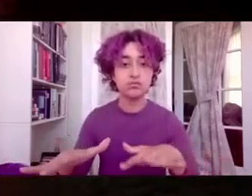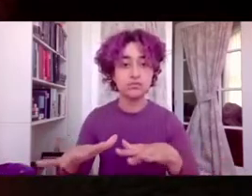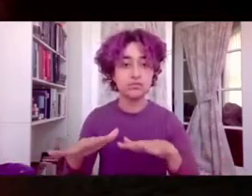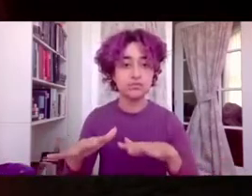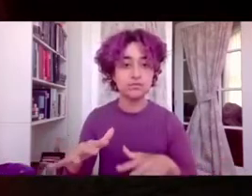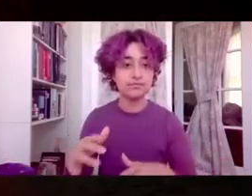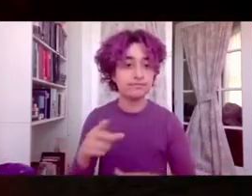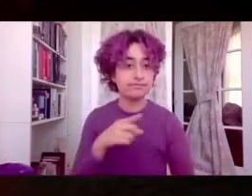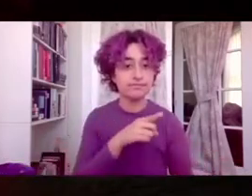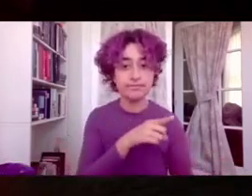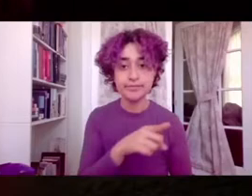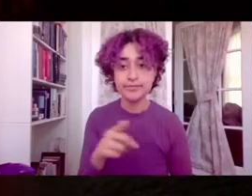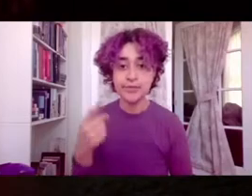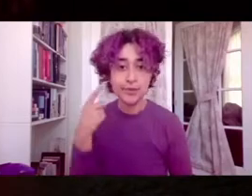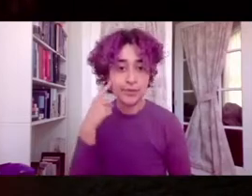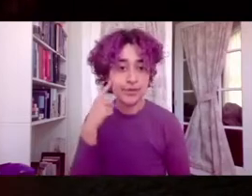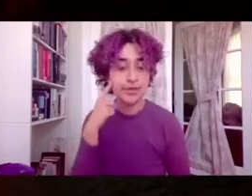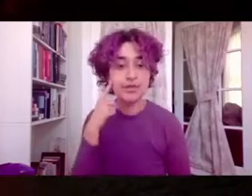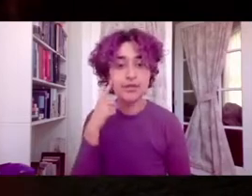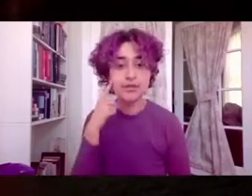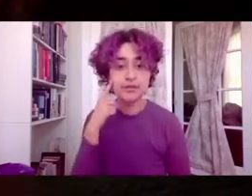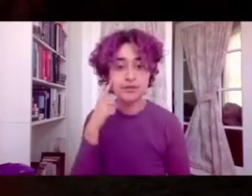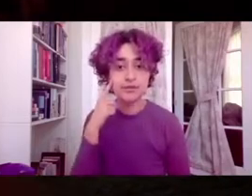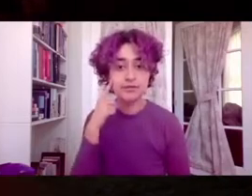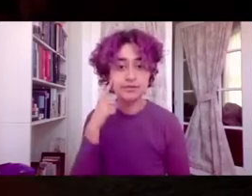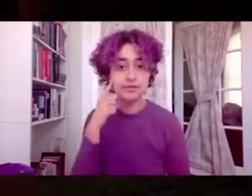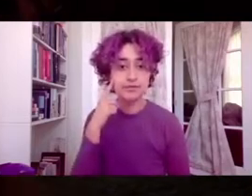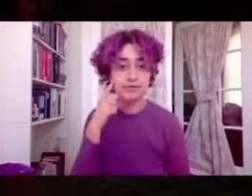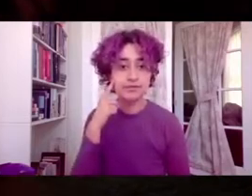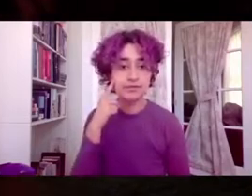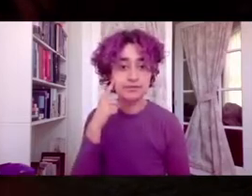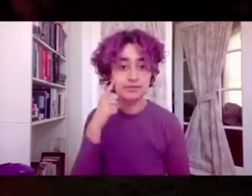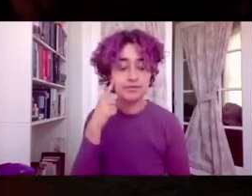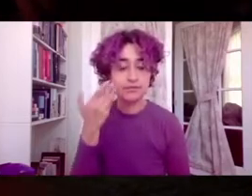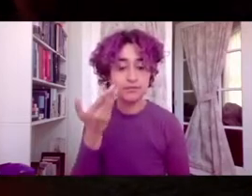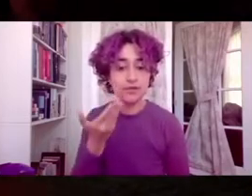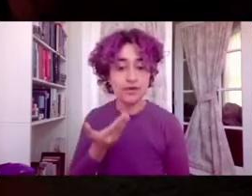Everyone thinks that I am happy go lucky